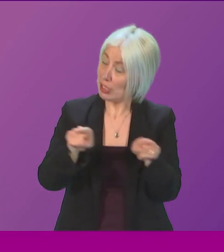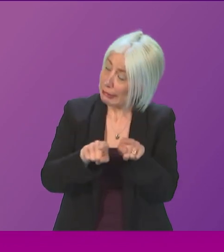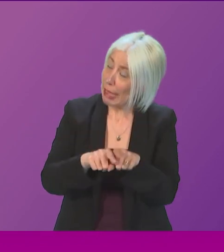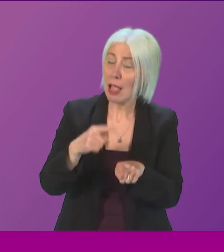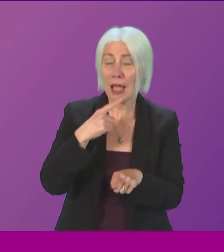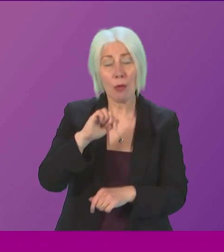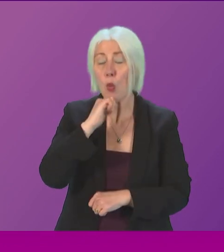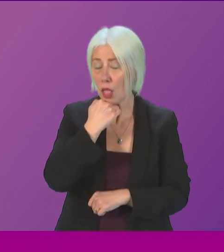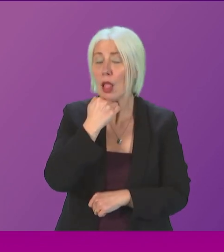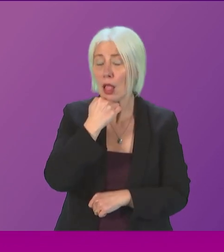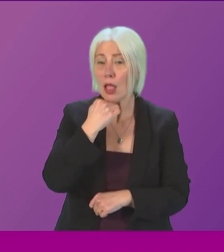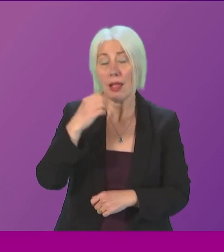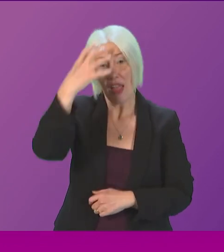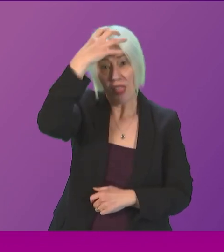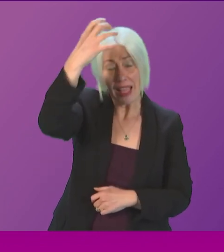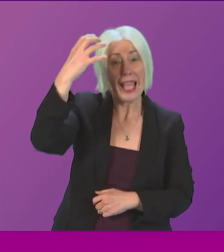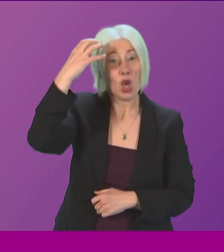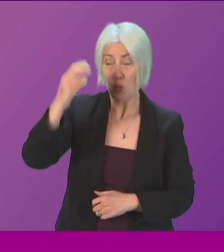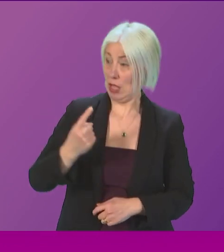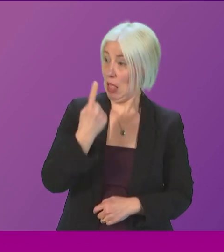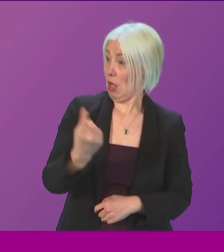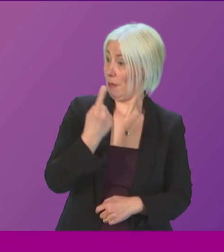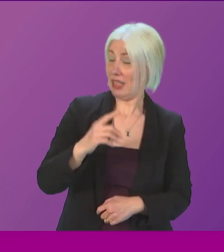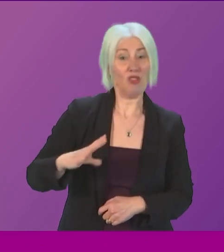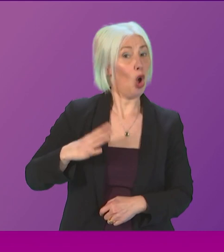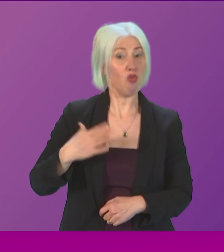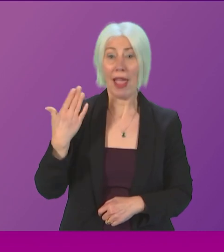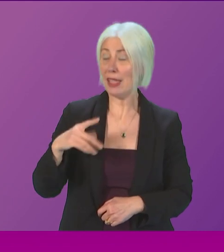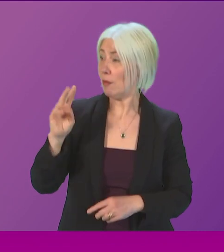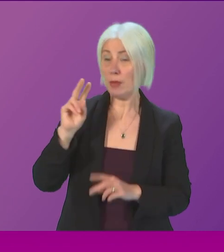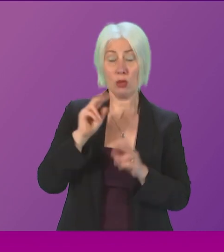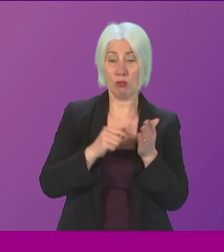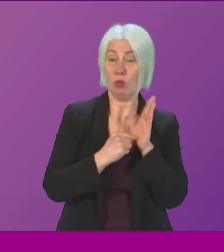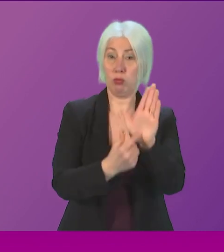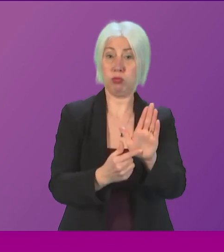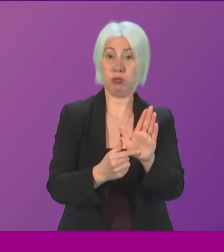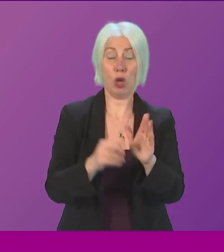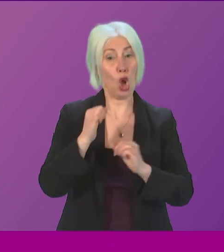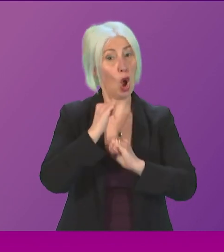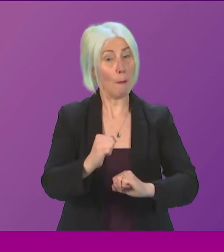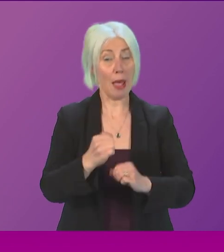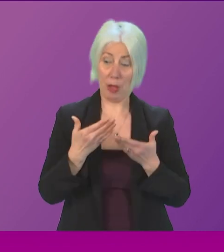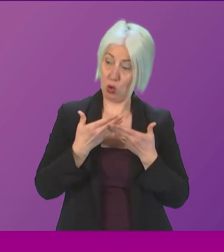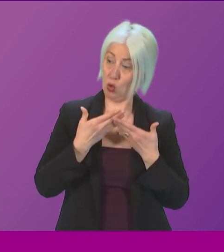Indeed, the King and Queen have already exhibited huge commitment to public service in their previous lives.